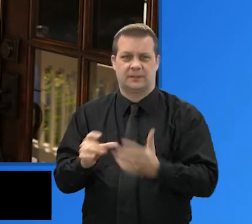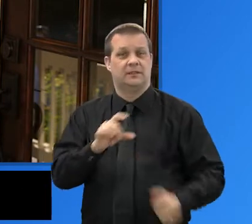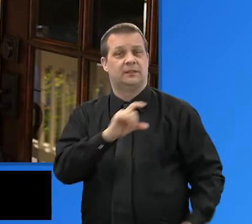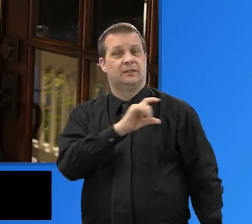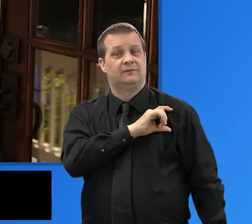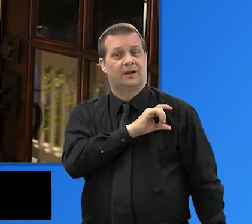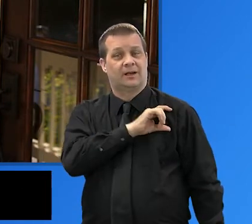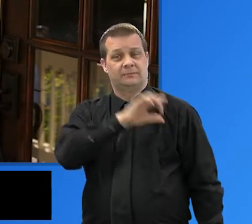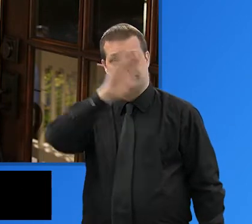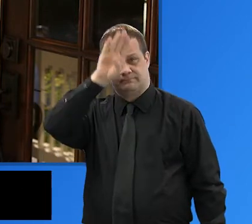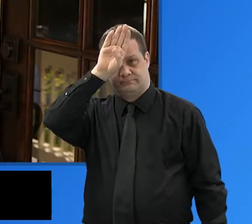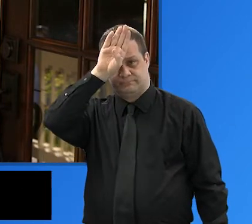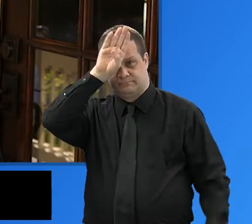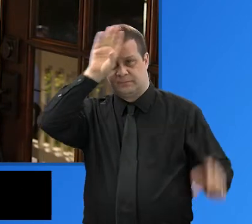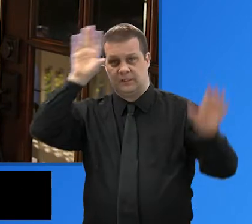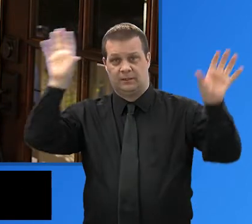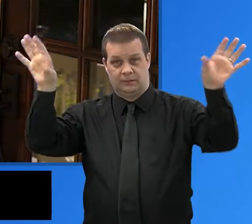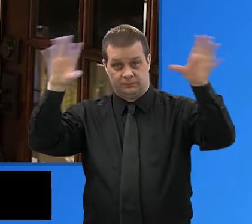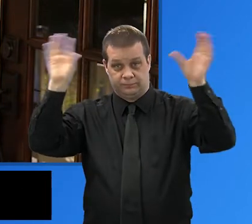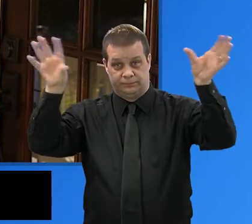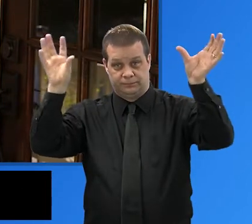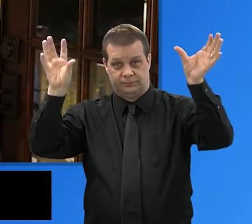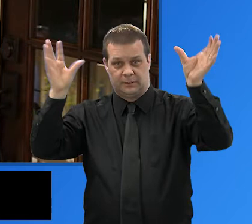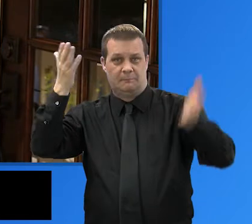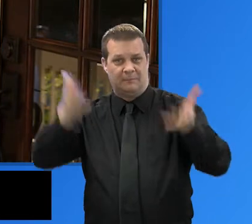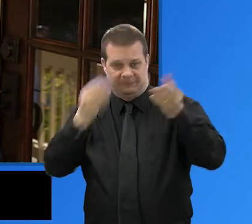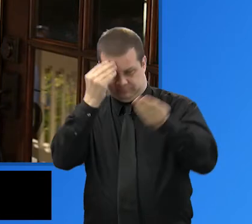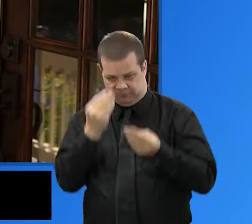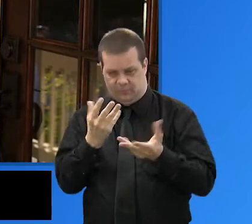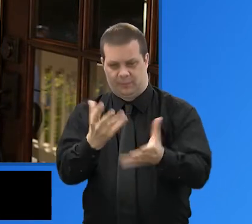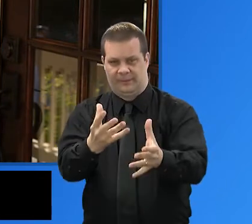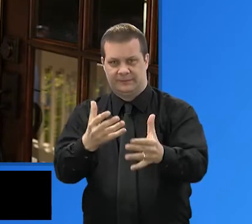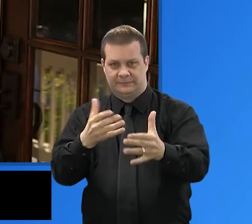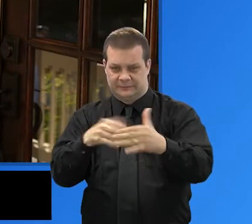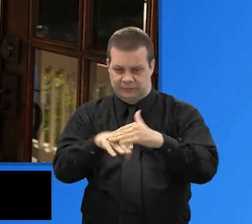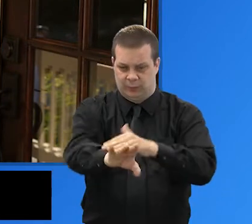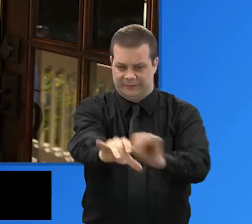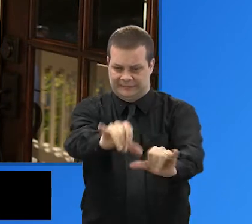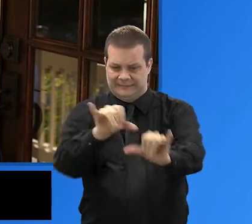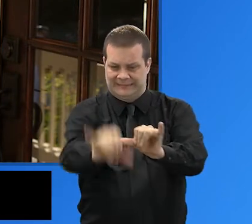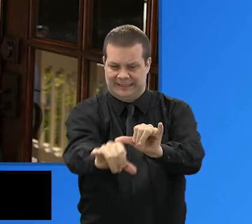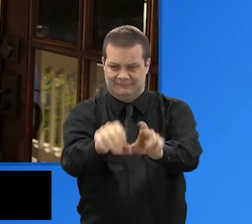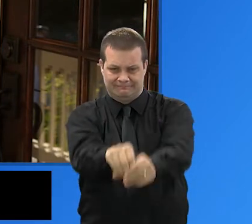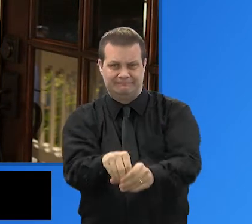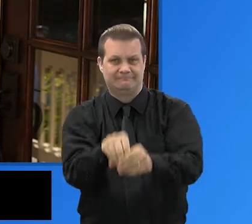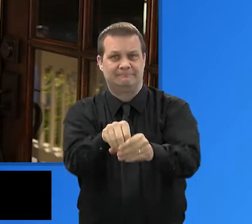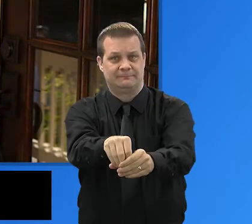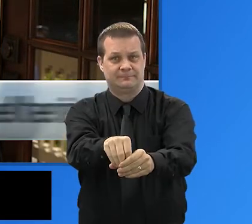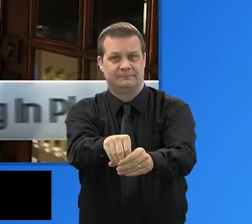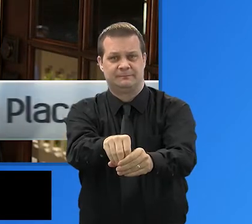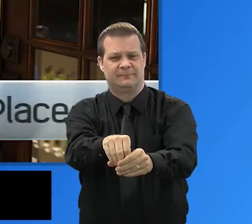emergency response officials may tell you to get inside a building and take shelter for a period of time. This is called